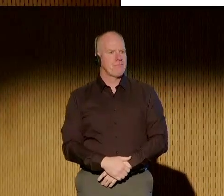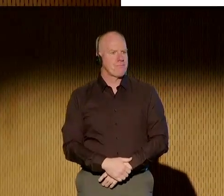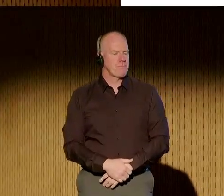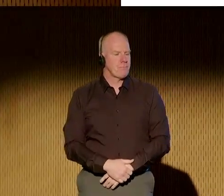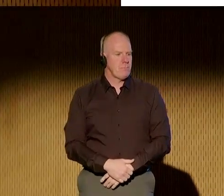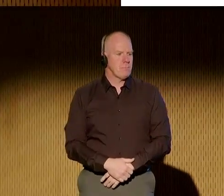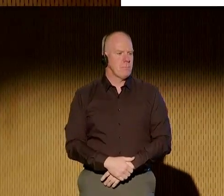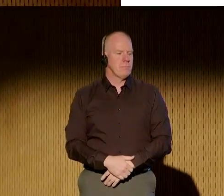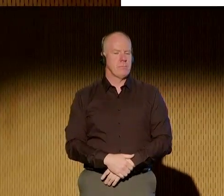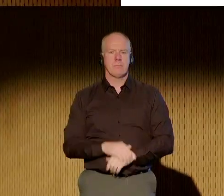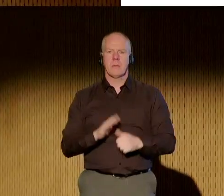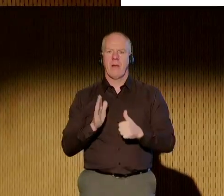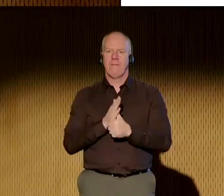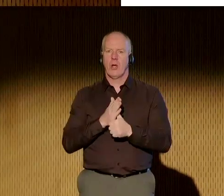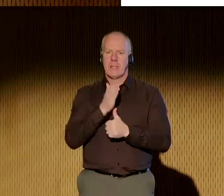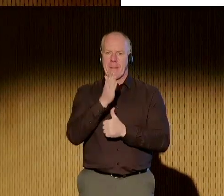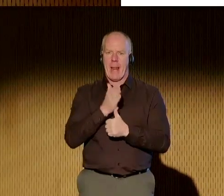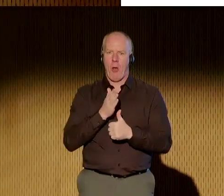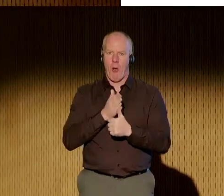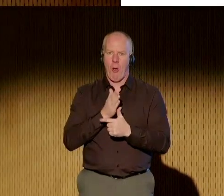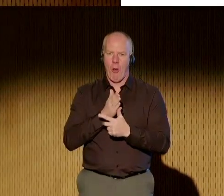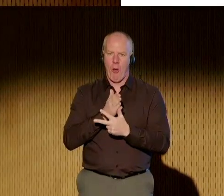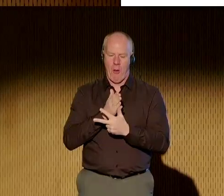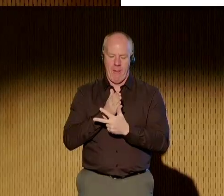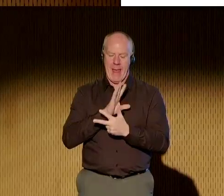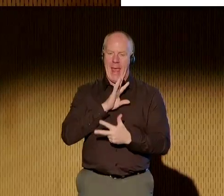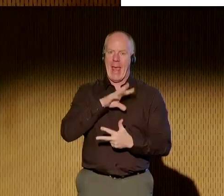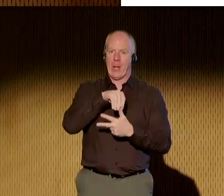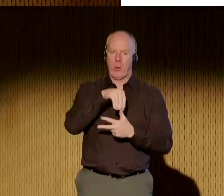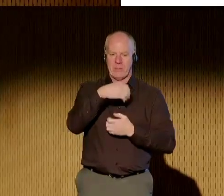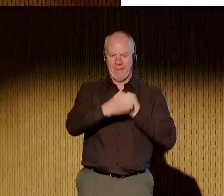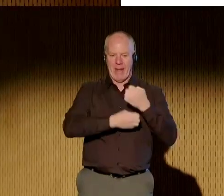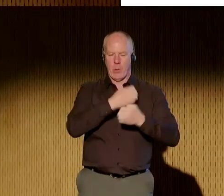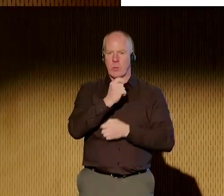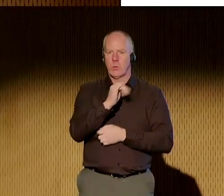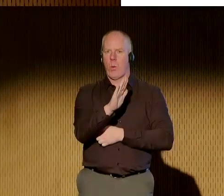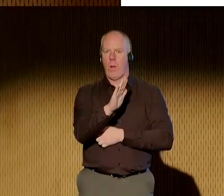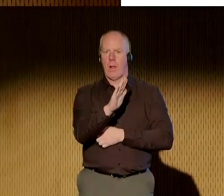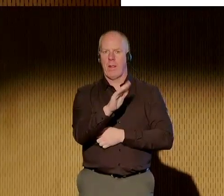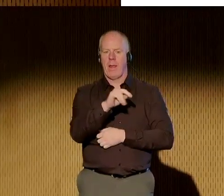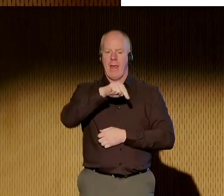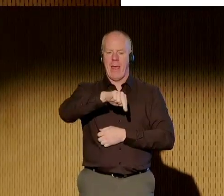So our first pillar it's the inclusive evaluation tool. So Inscape is a self-scan